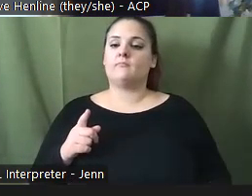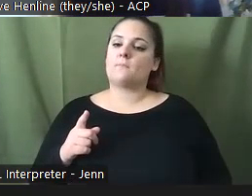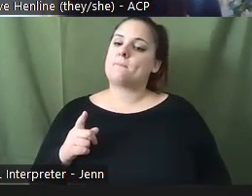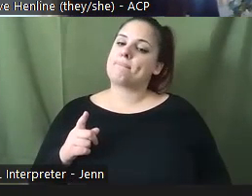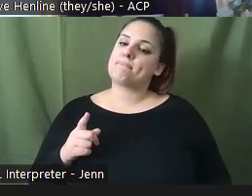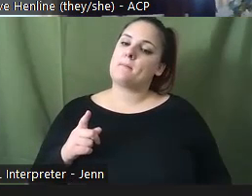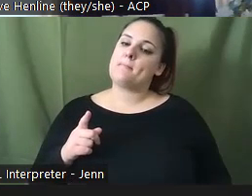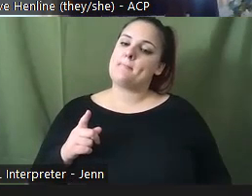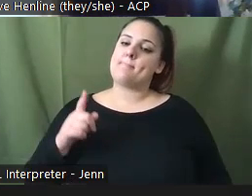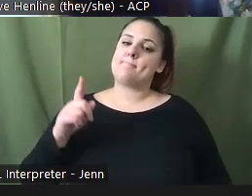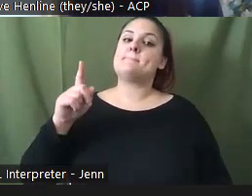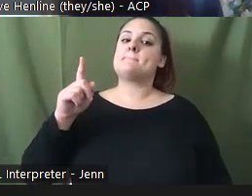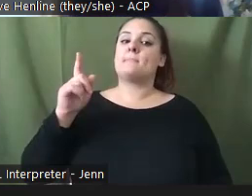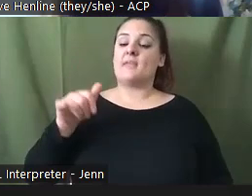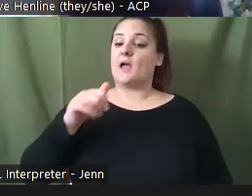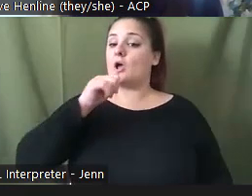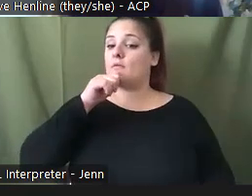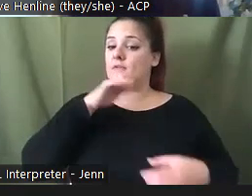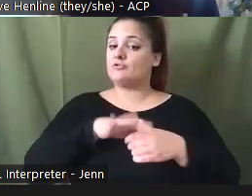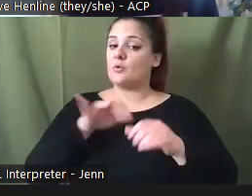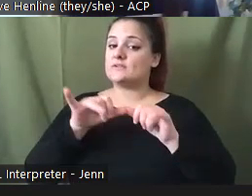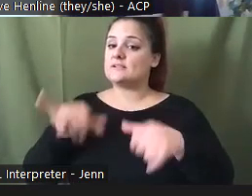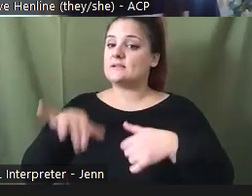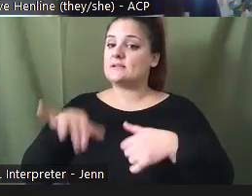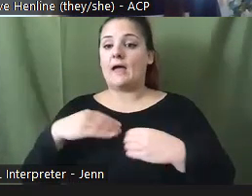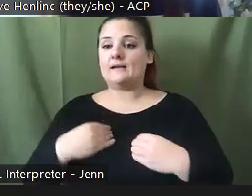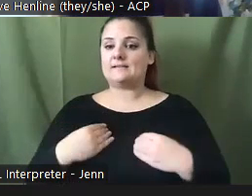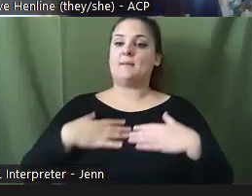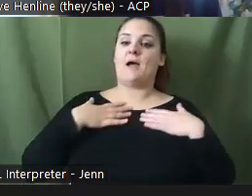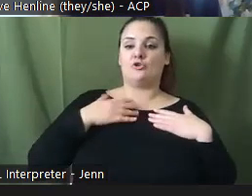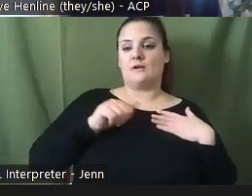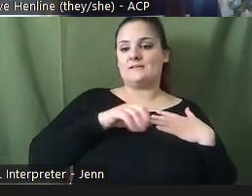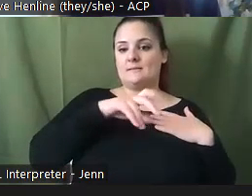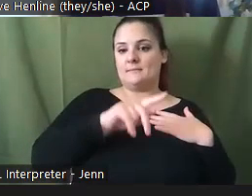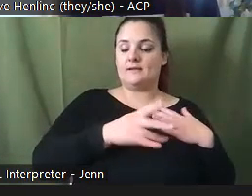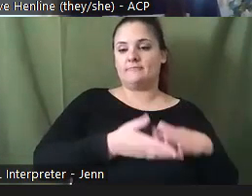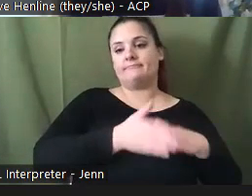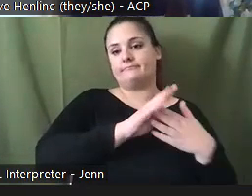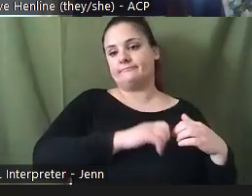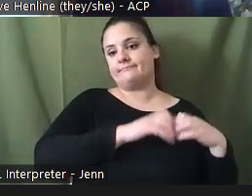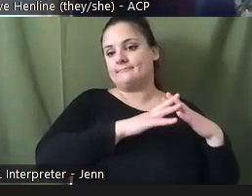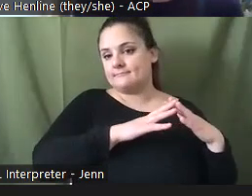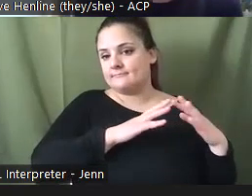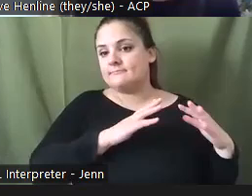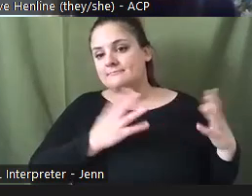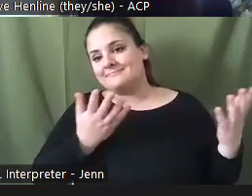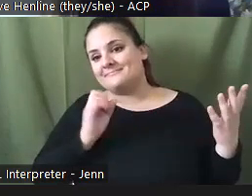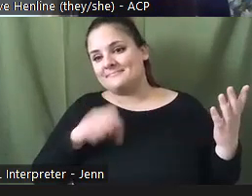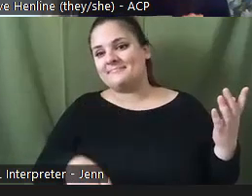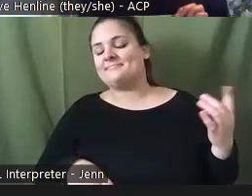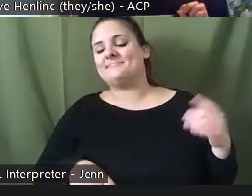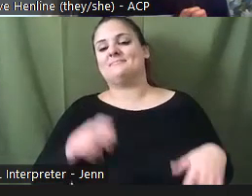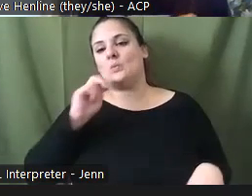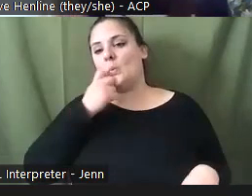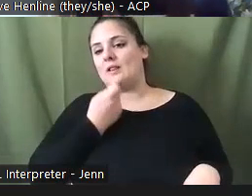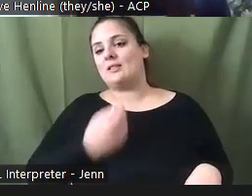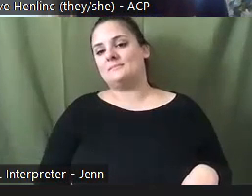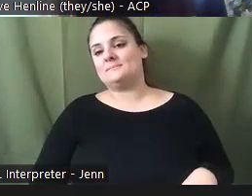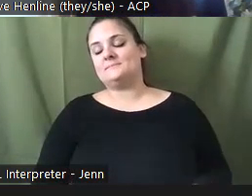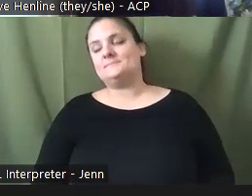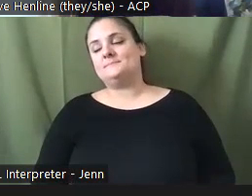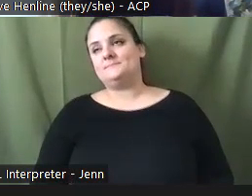program's existence, which is really cool. But the intention is to protect the information